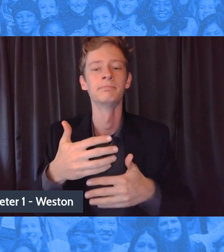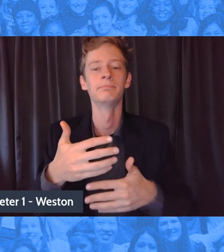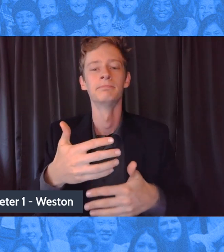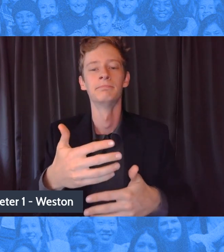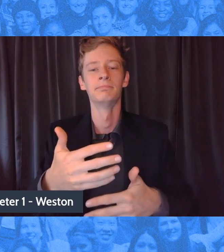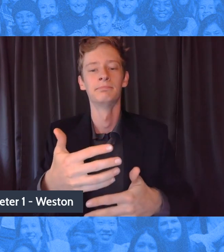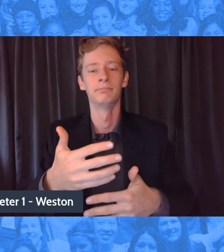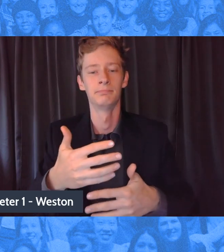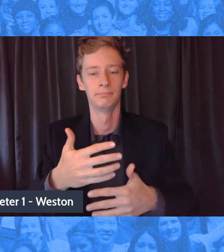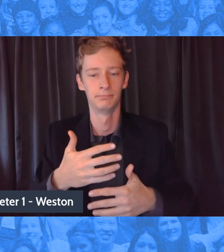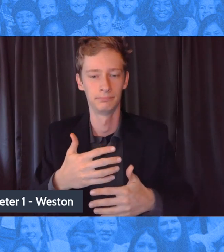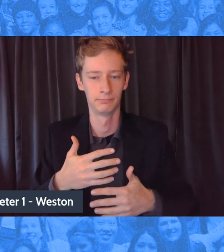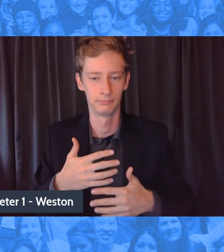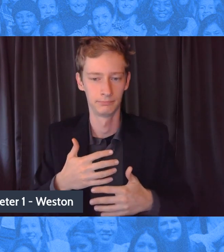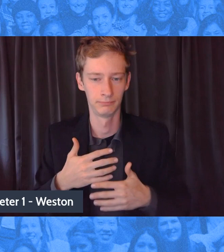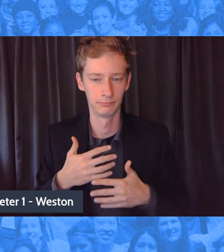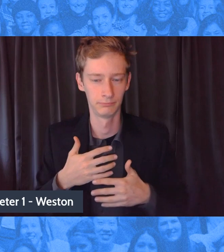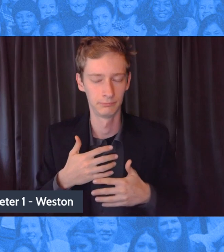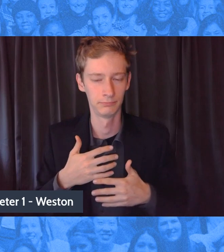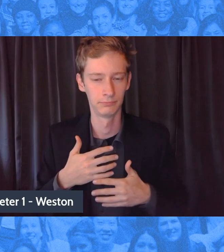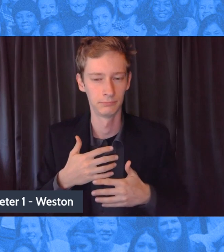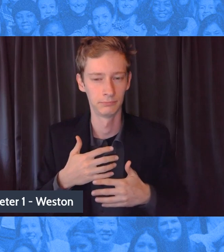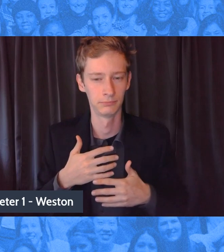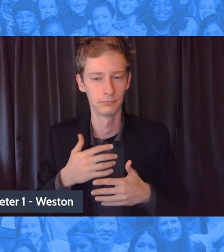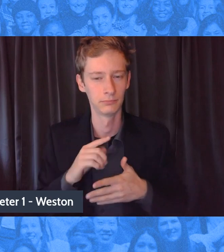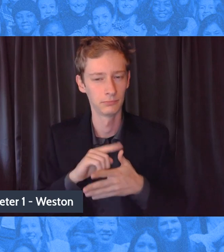just taking inventory of your inner world.